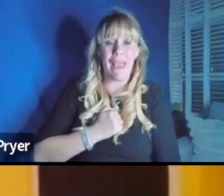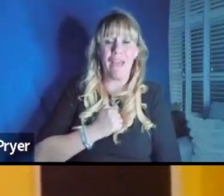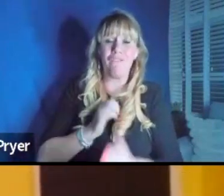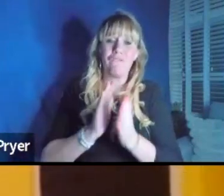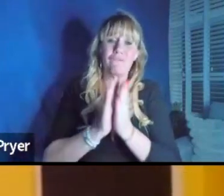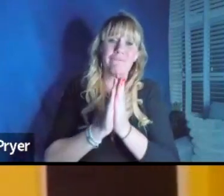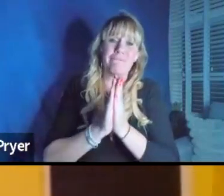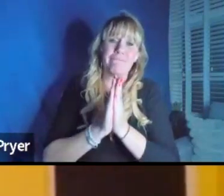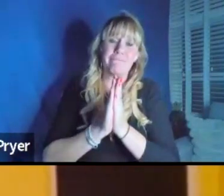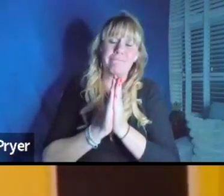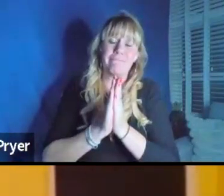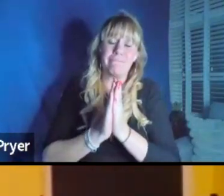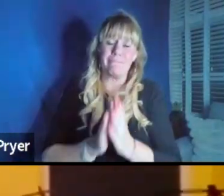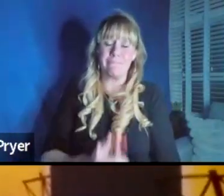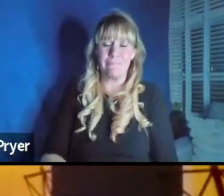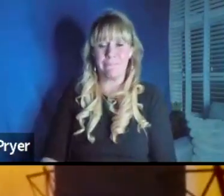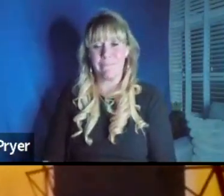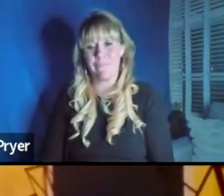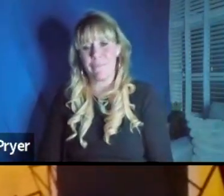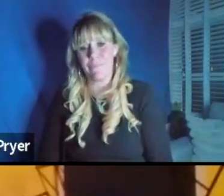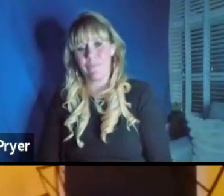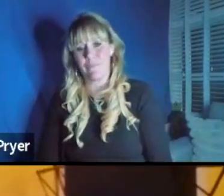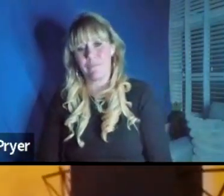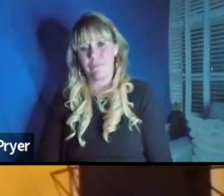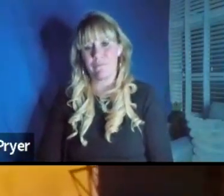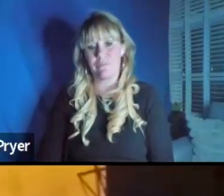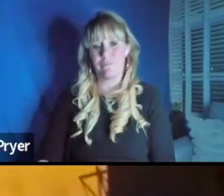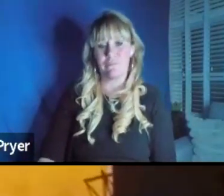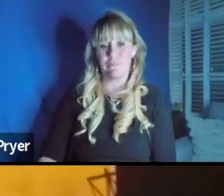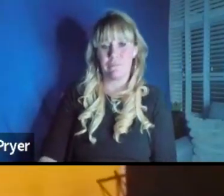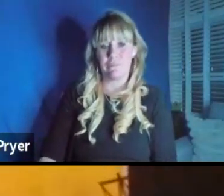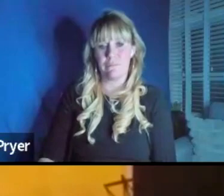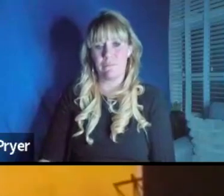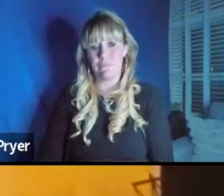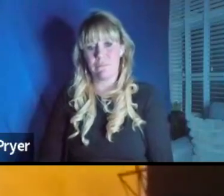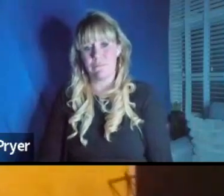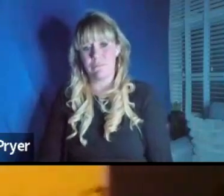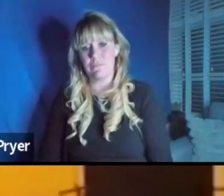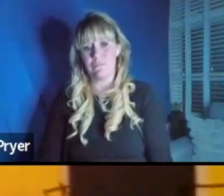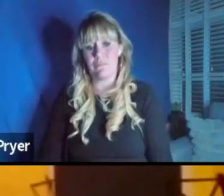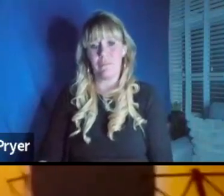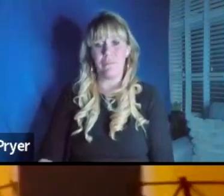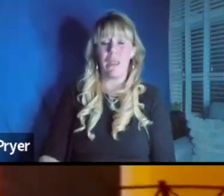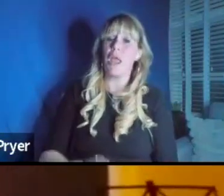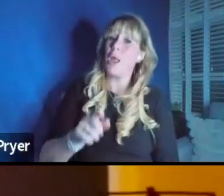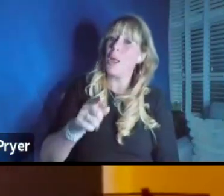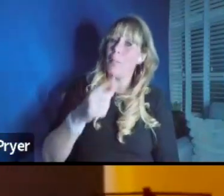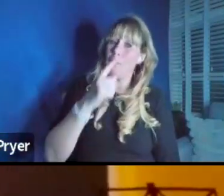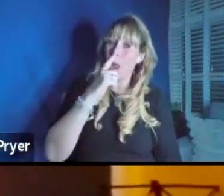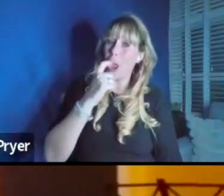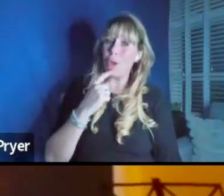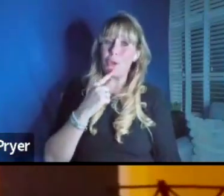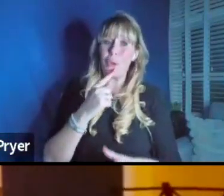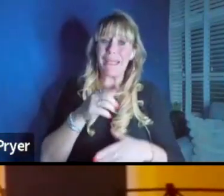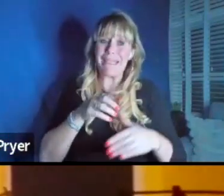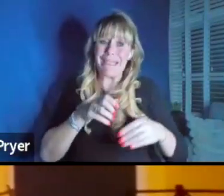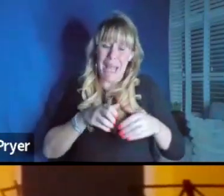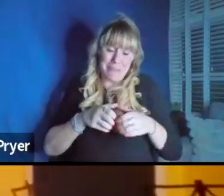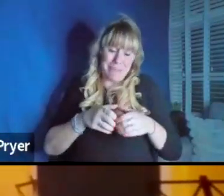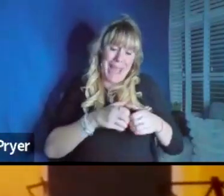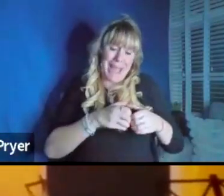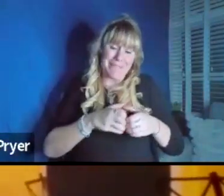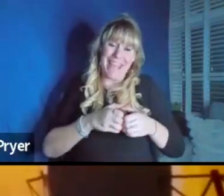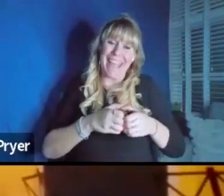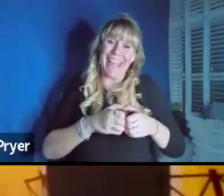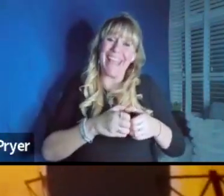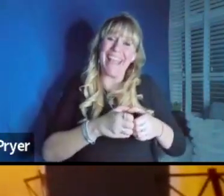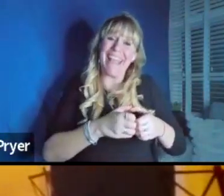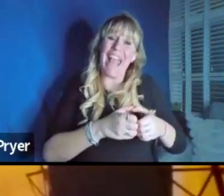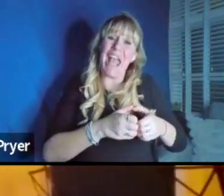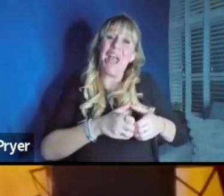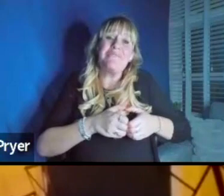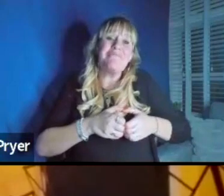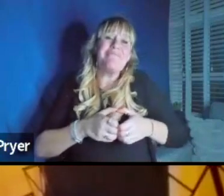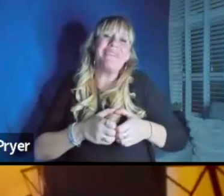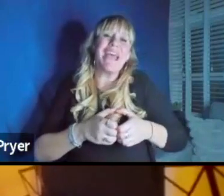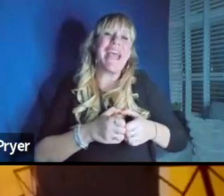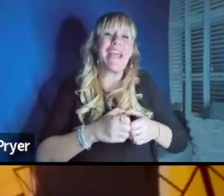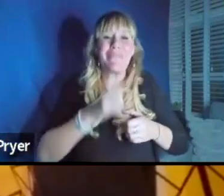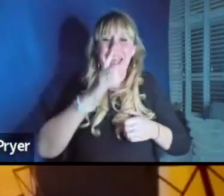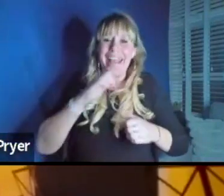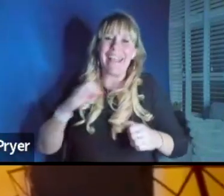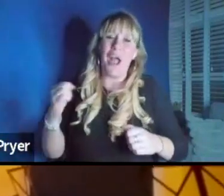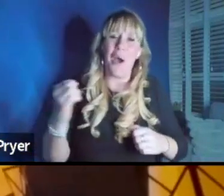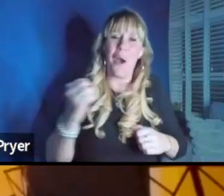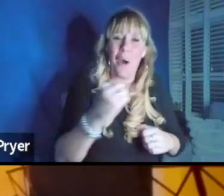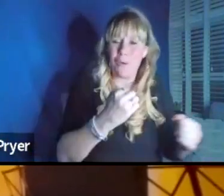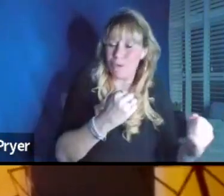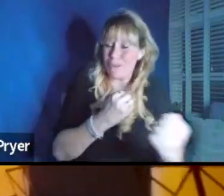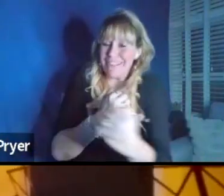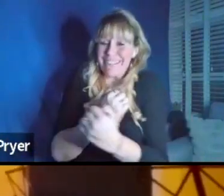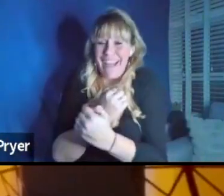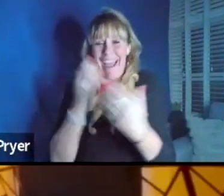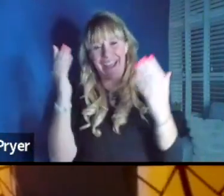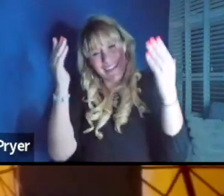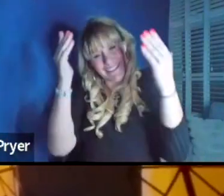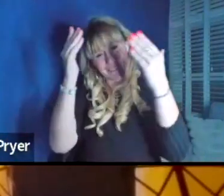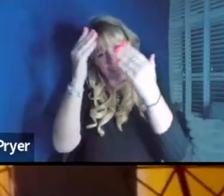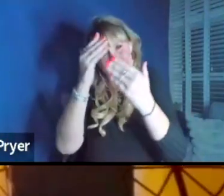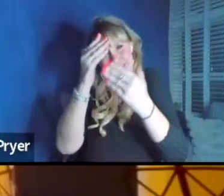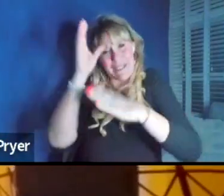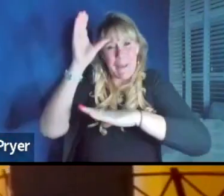Years gone by and still